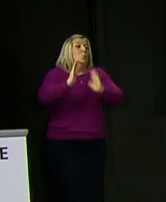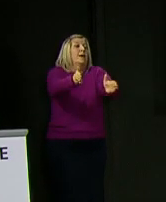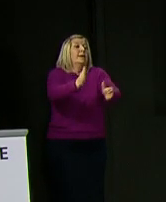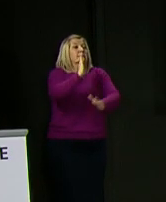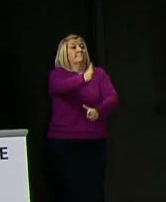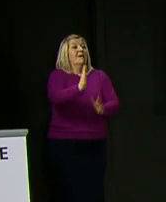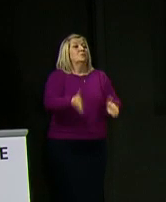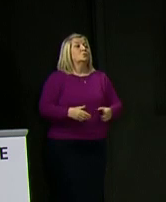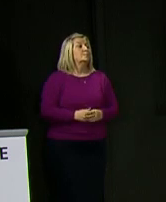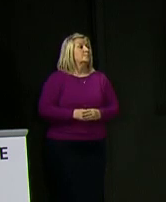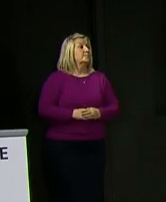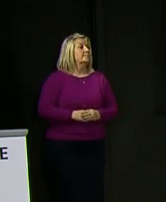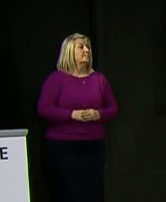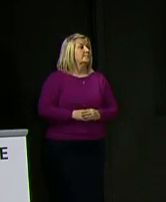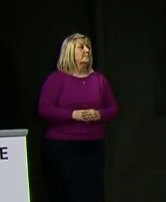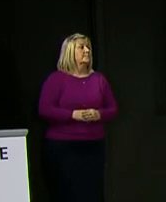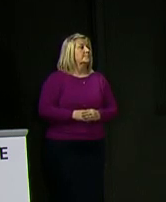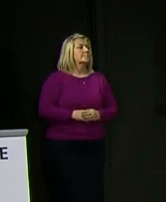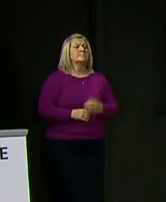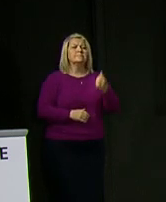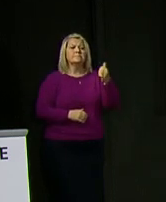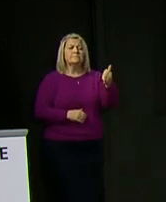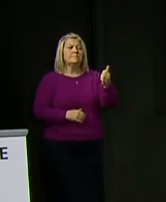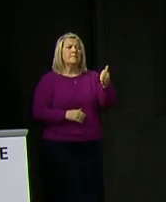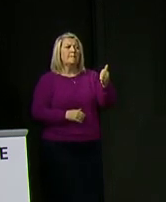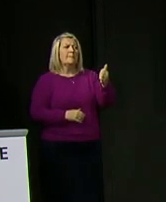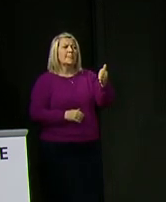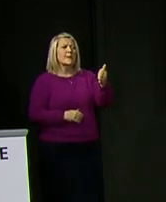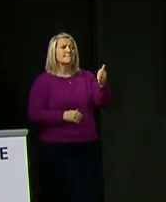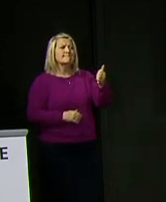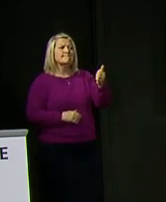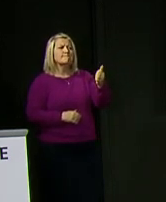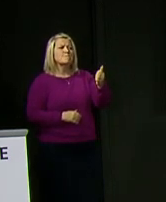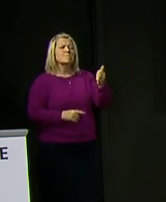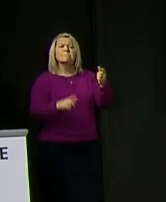Good afternoon, First Minister. Back to what you said earlier about the clarity of the